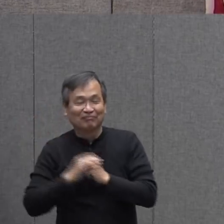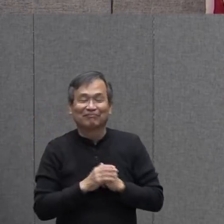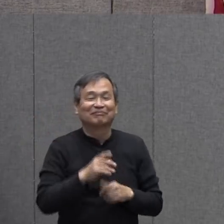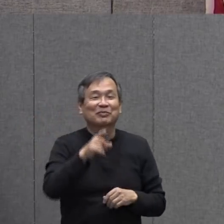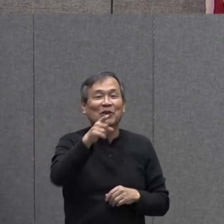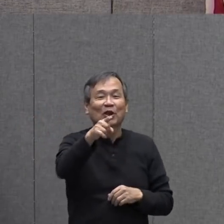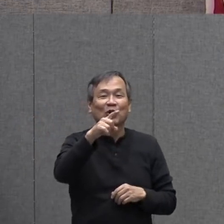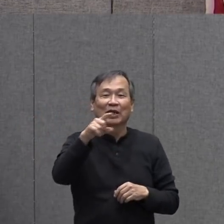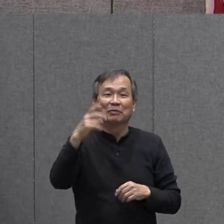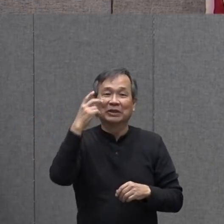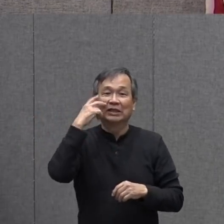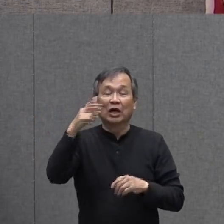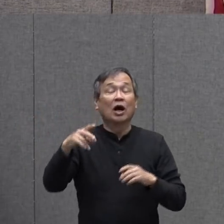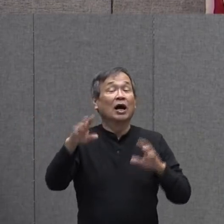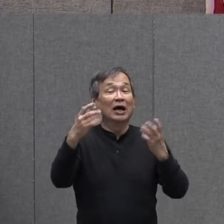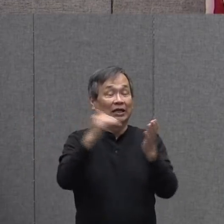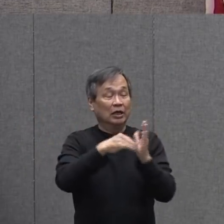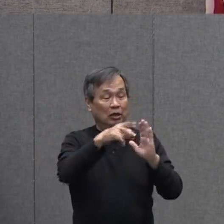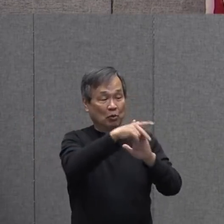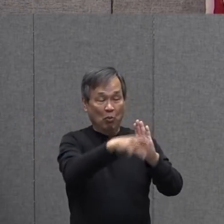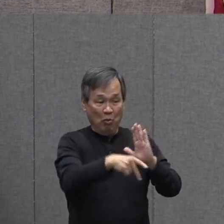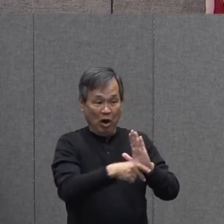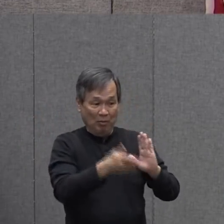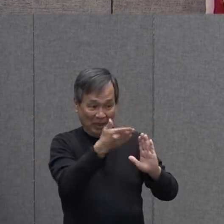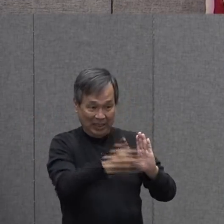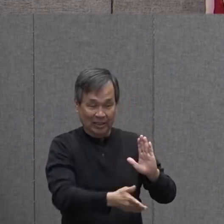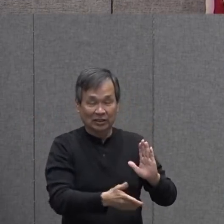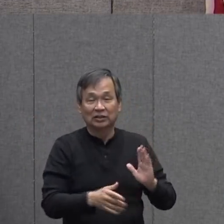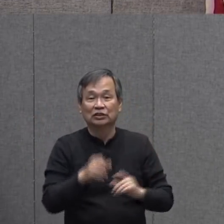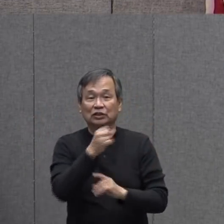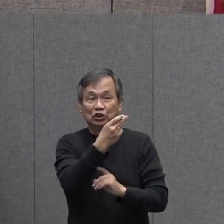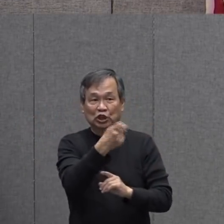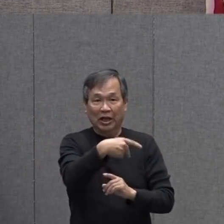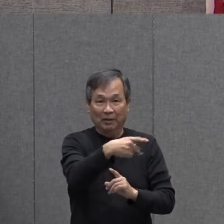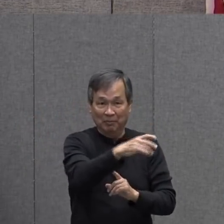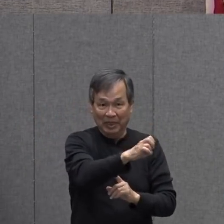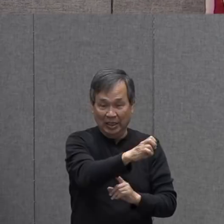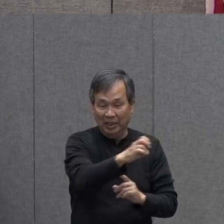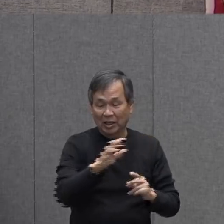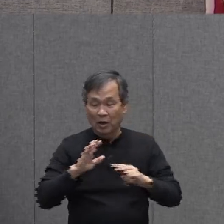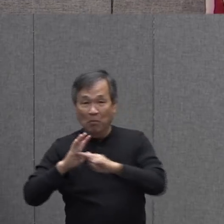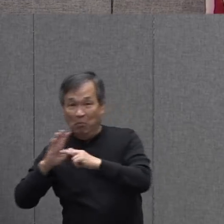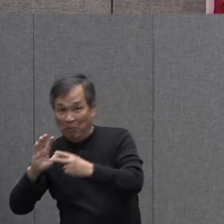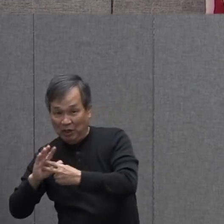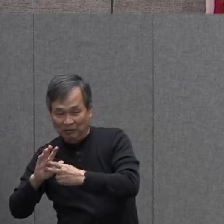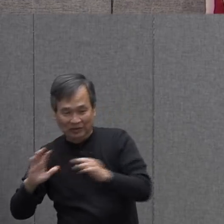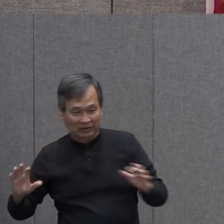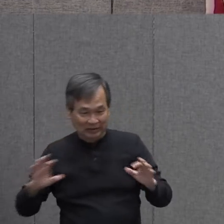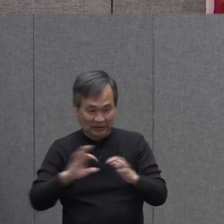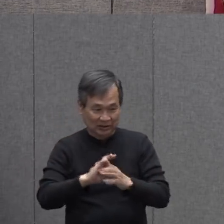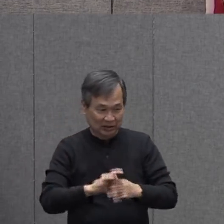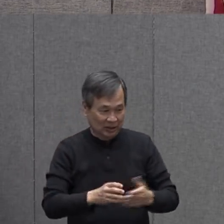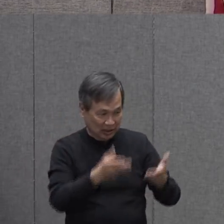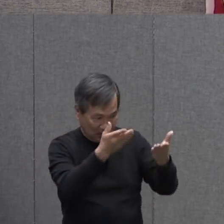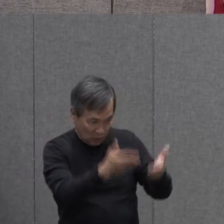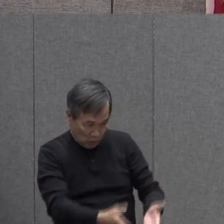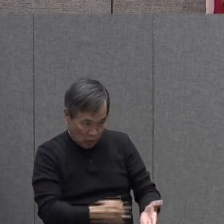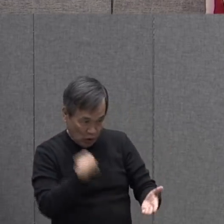how they're shape affects their purpose. I can start to see that, and you can start to see that with